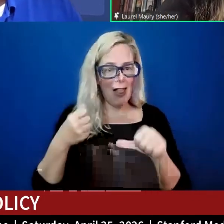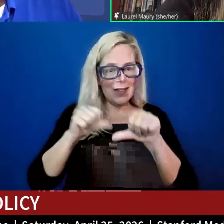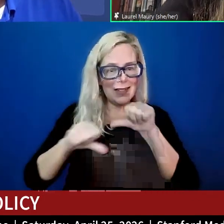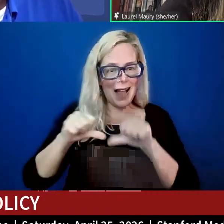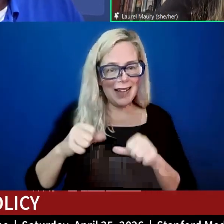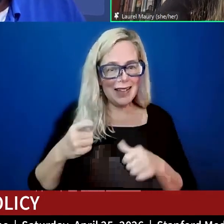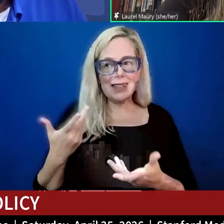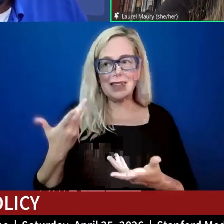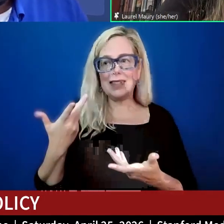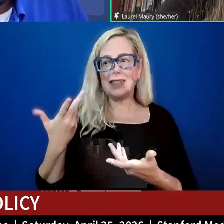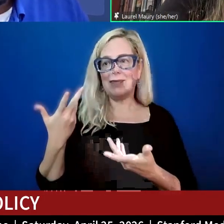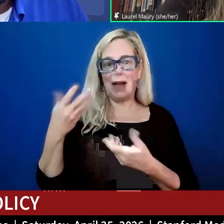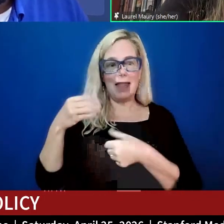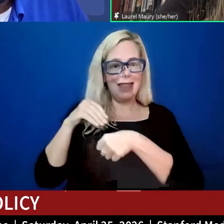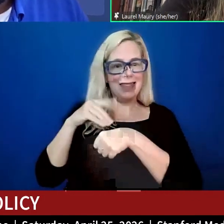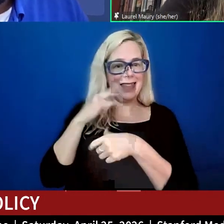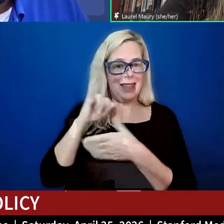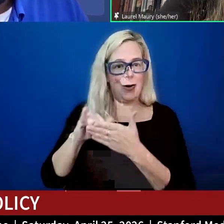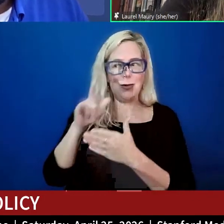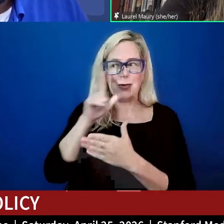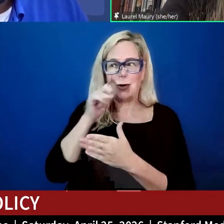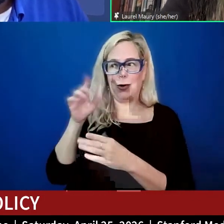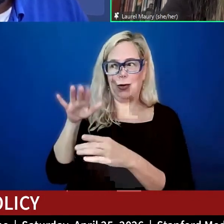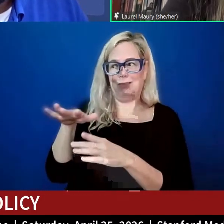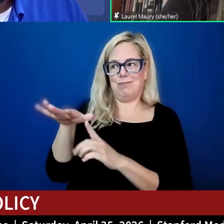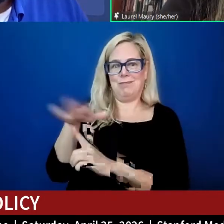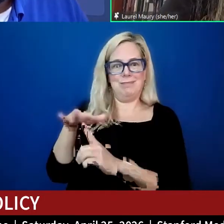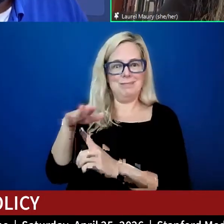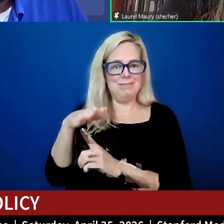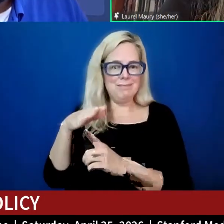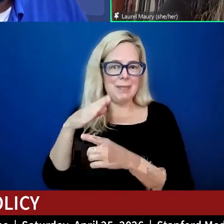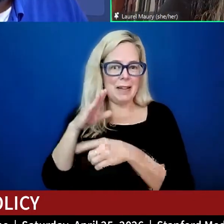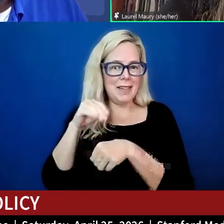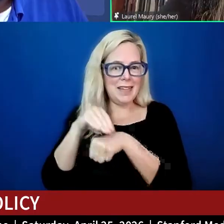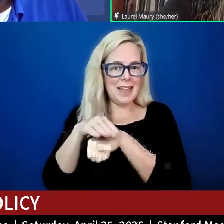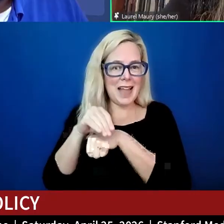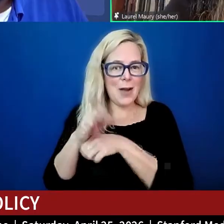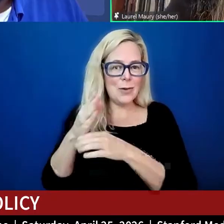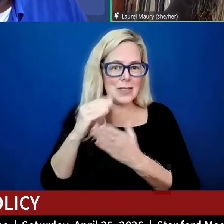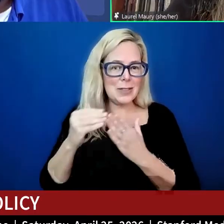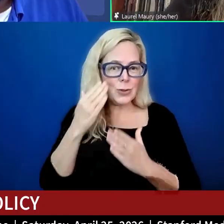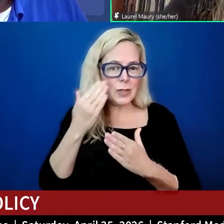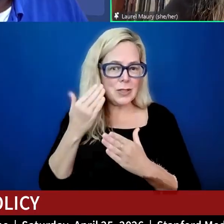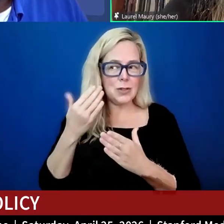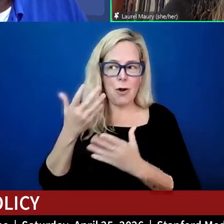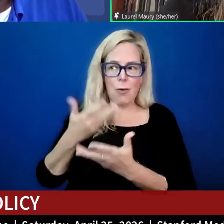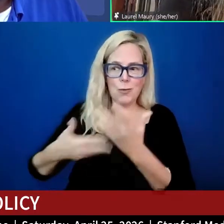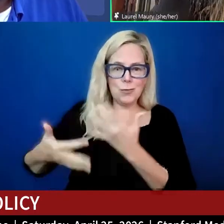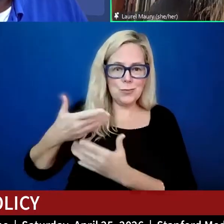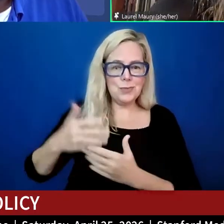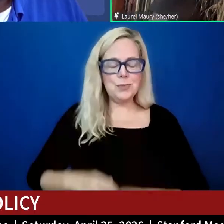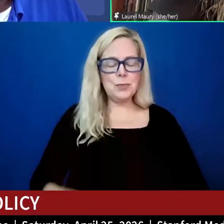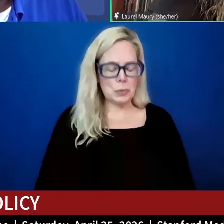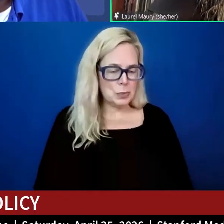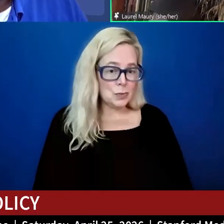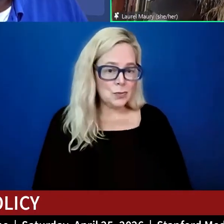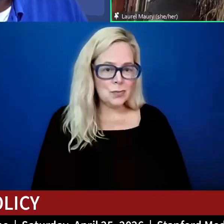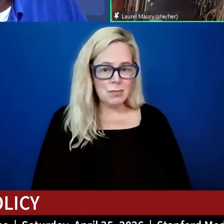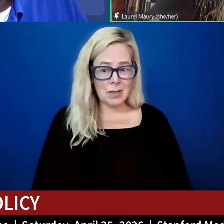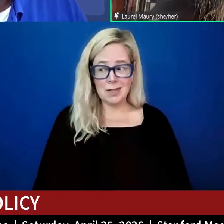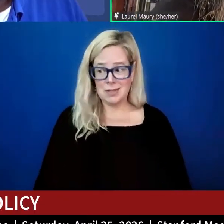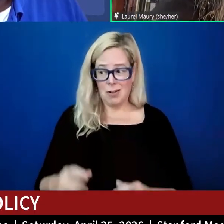knew. And um so you know pretty smart some pretty smart people. And I started reaching out to other